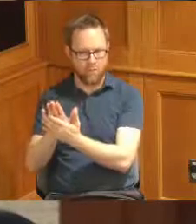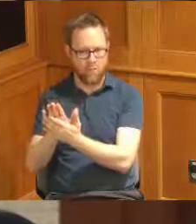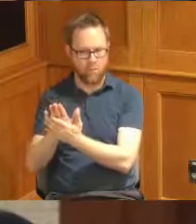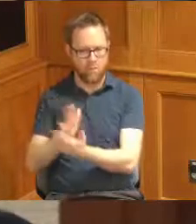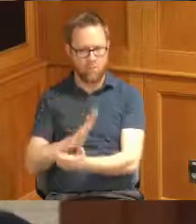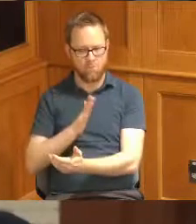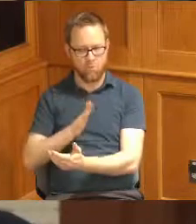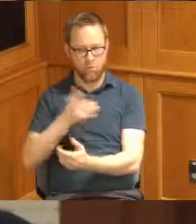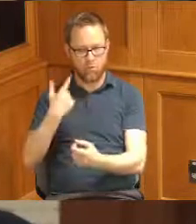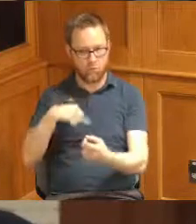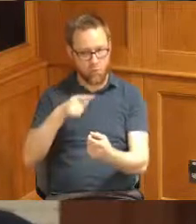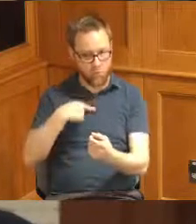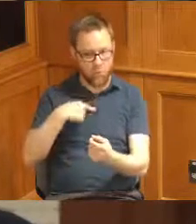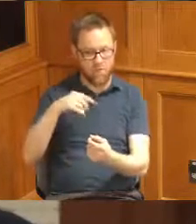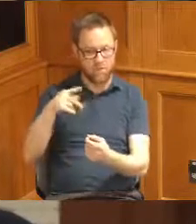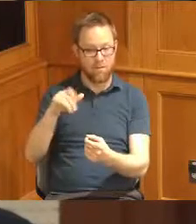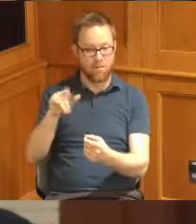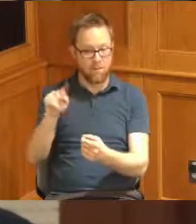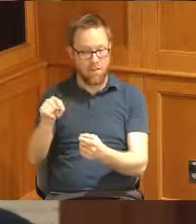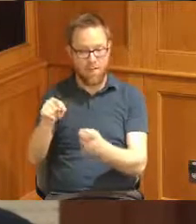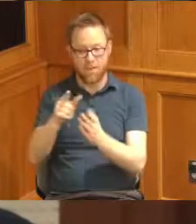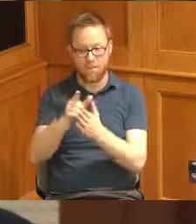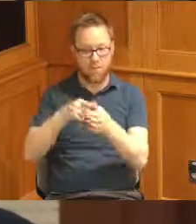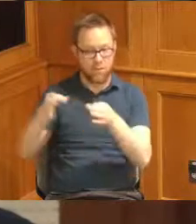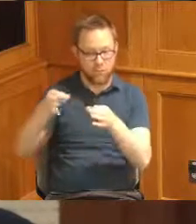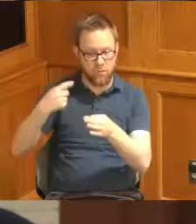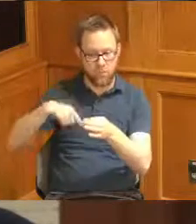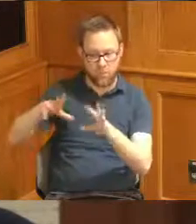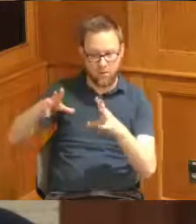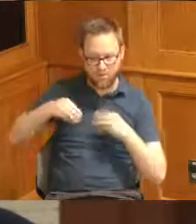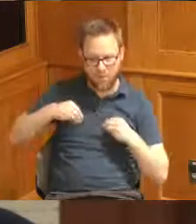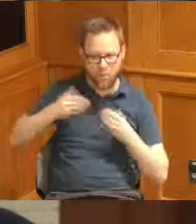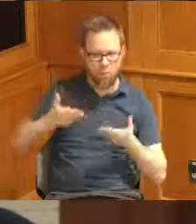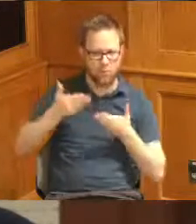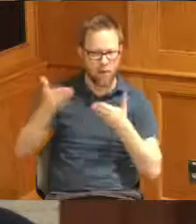finds a survey plant and legal descriptions to be acceptable and recommends this fake Asian